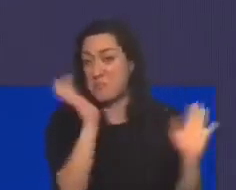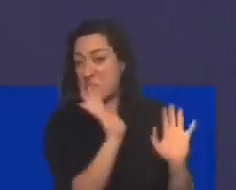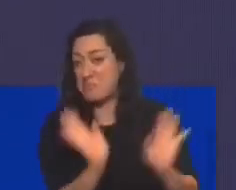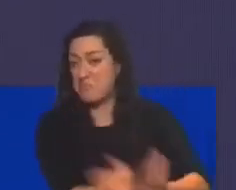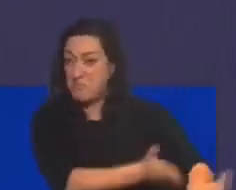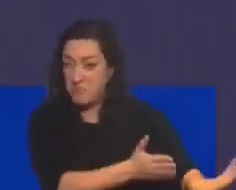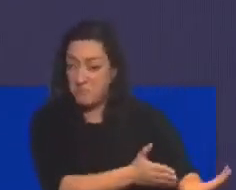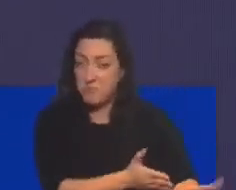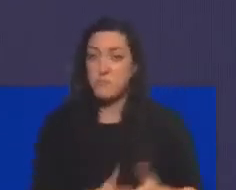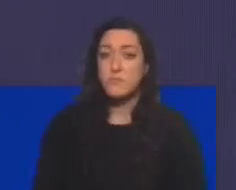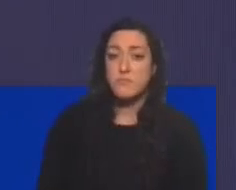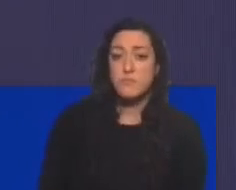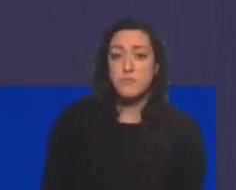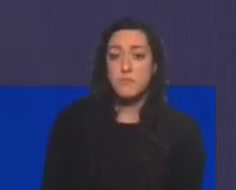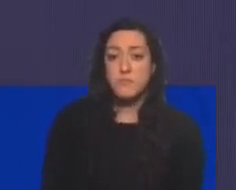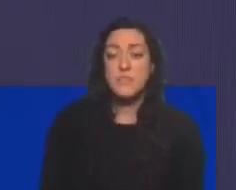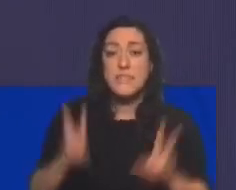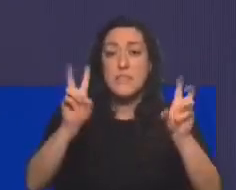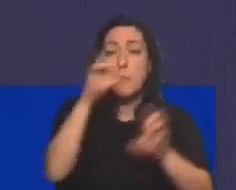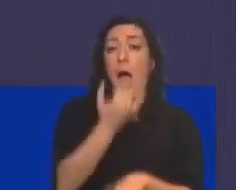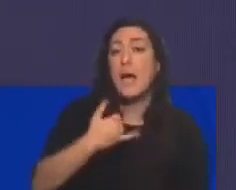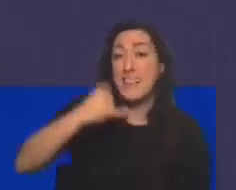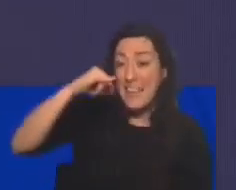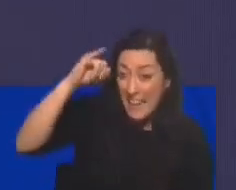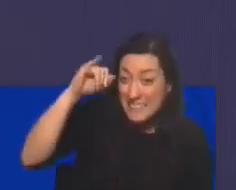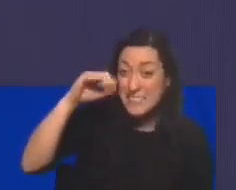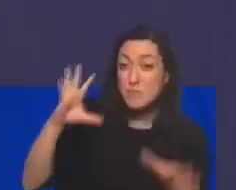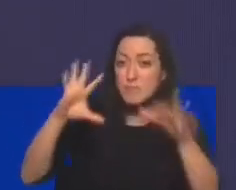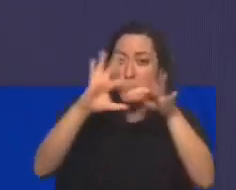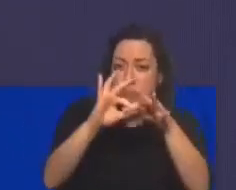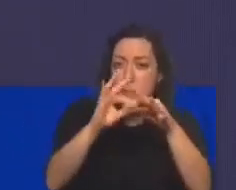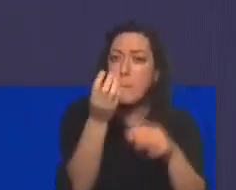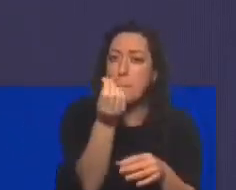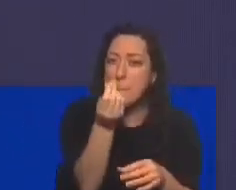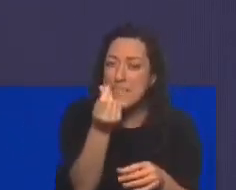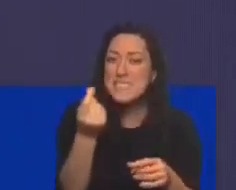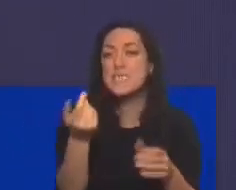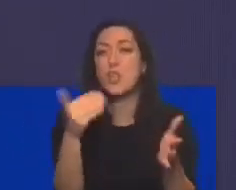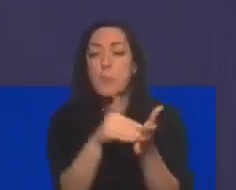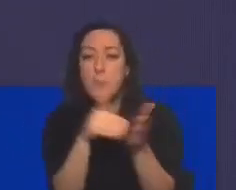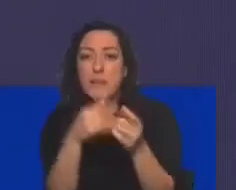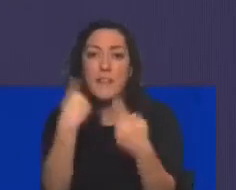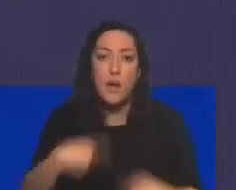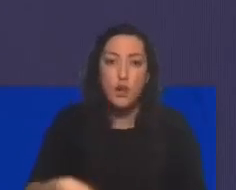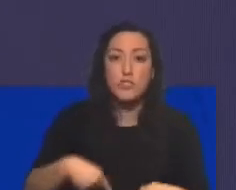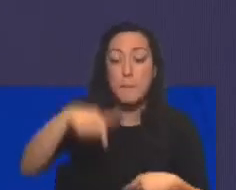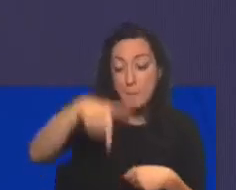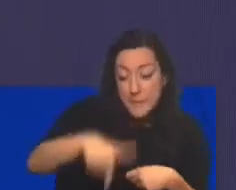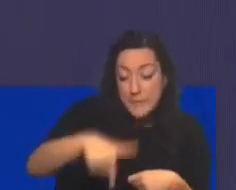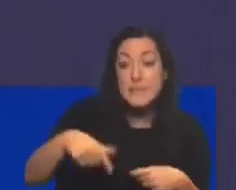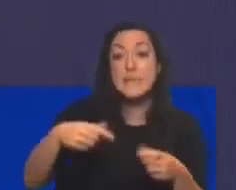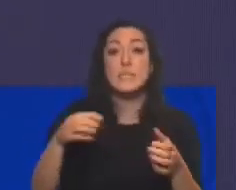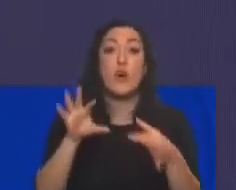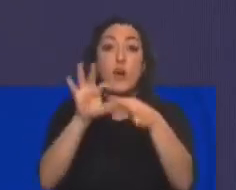relative price. Other present assets compared to the future assets. It has nothing to do